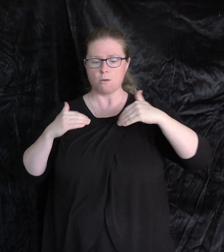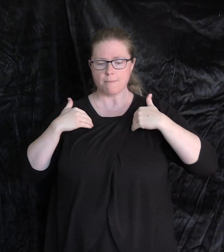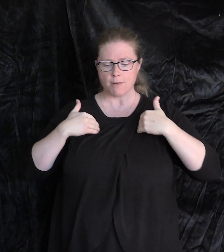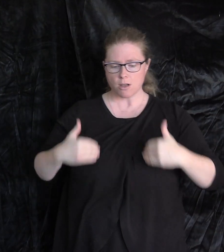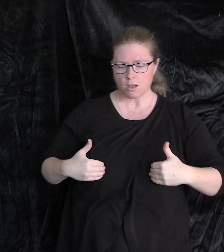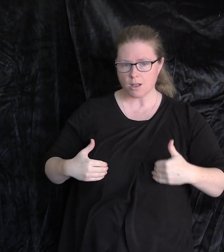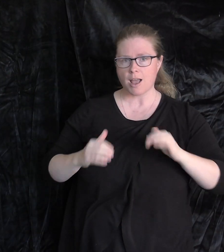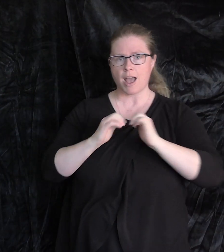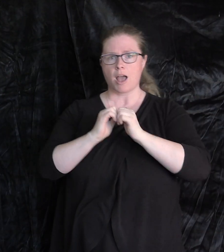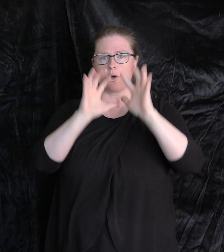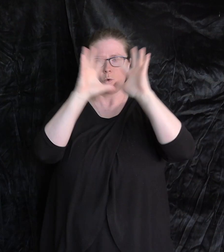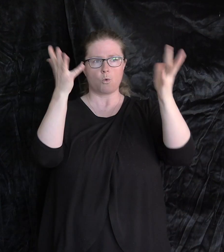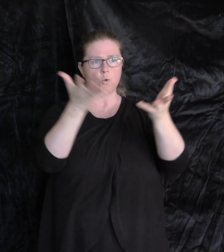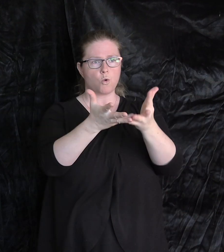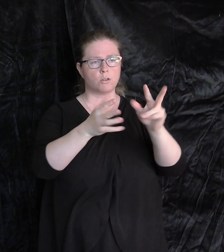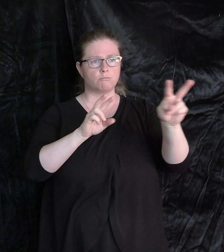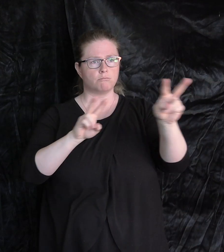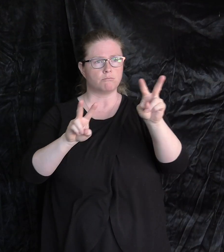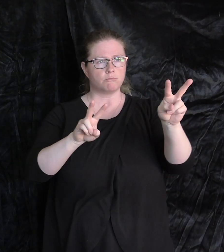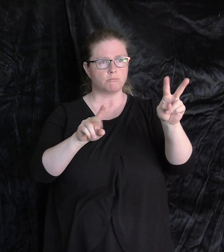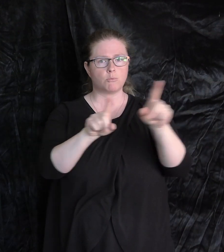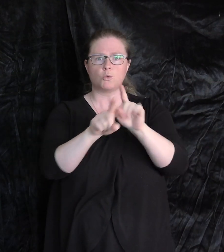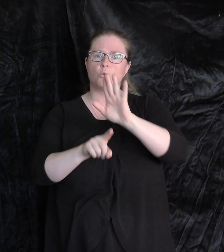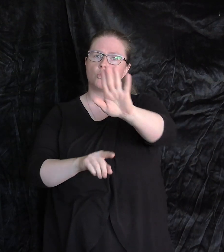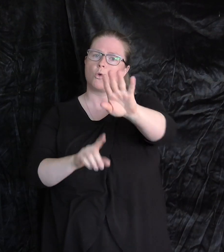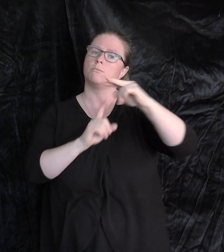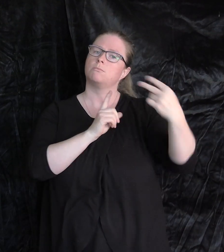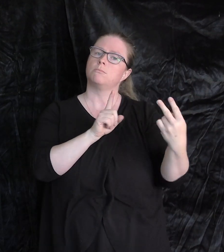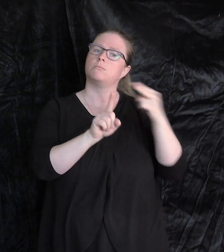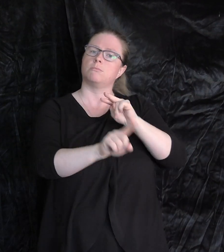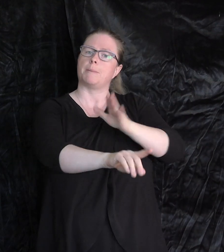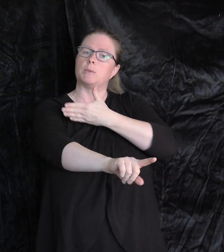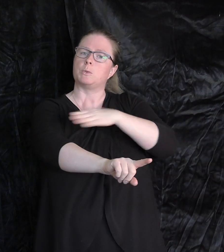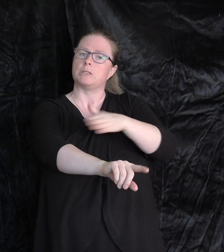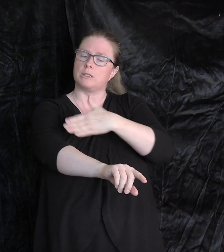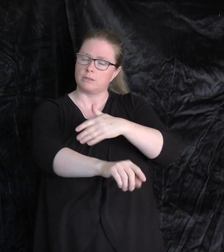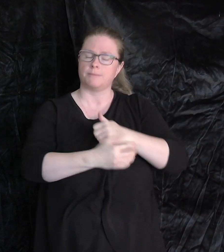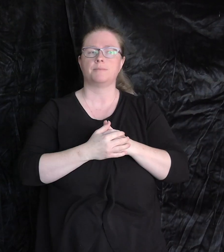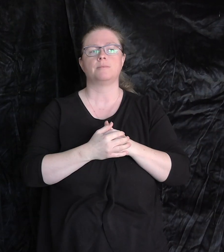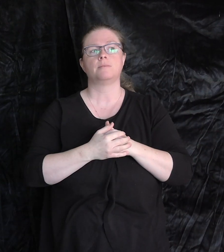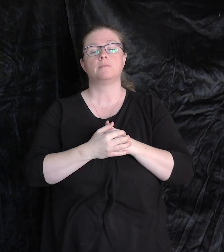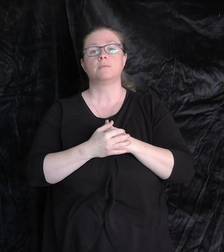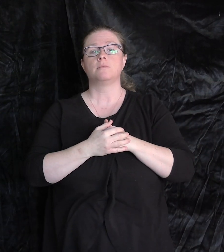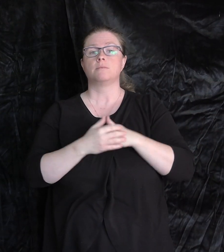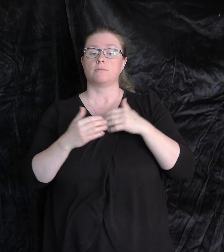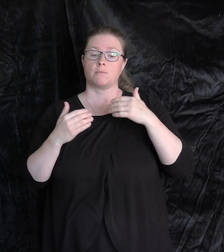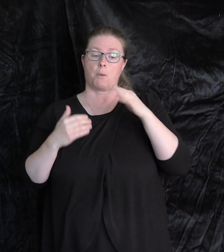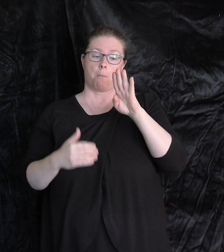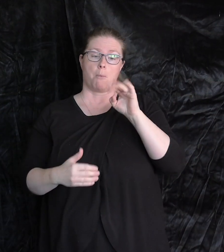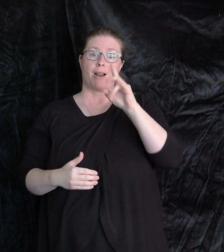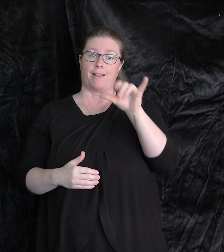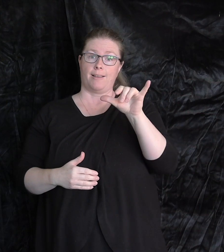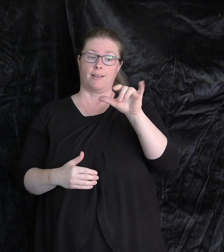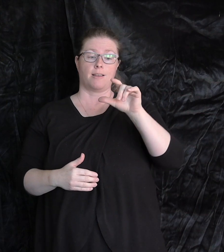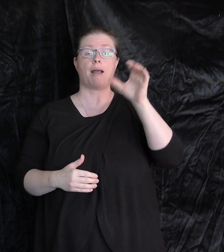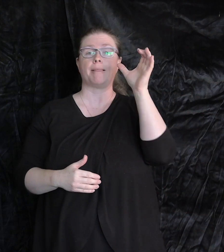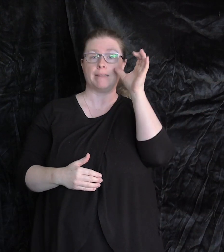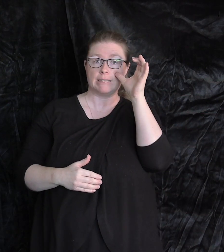and your understanding of music. Bodily Listening in Place is an accessible score available in text